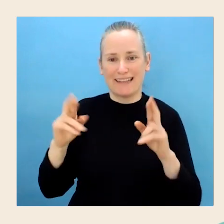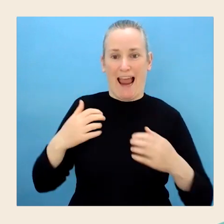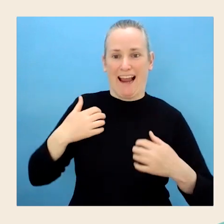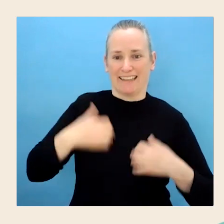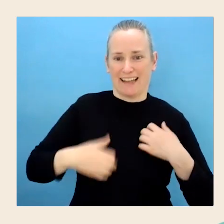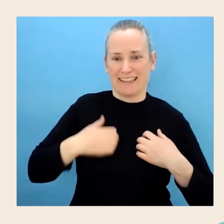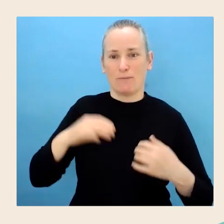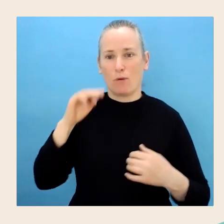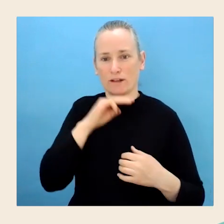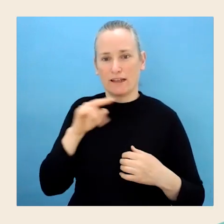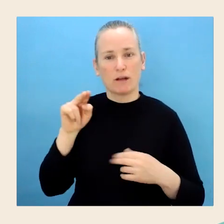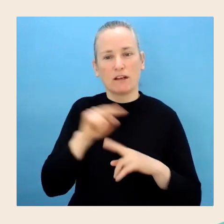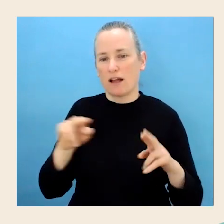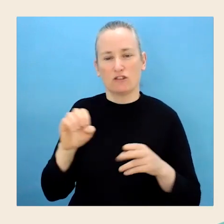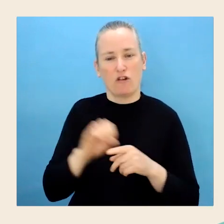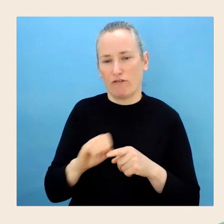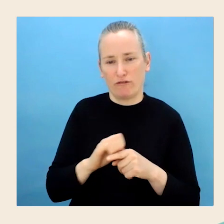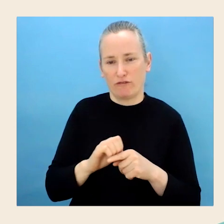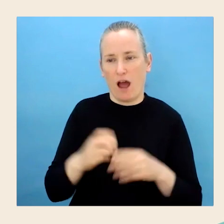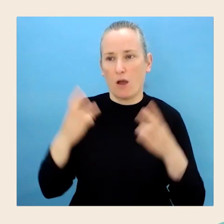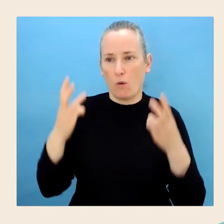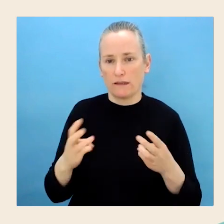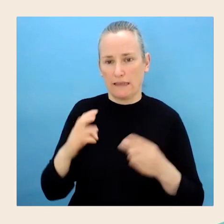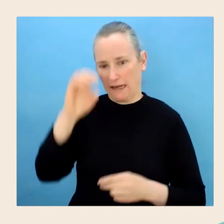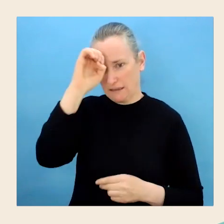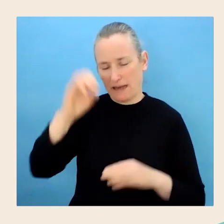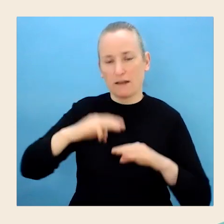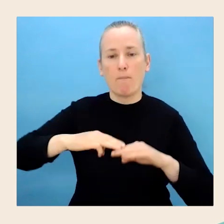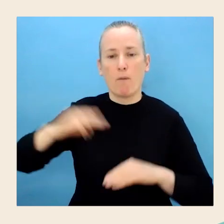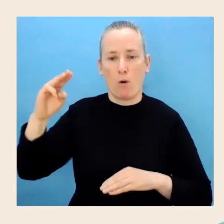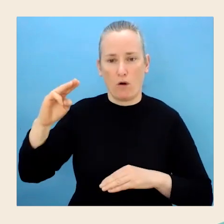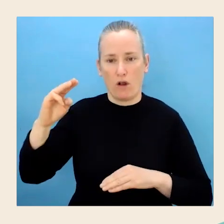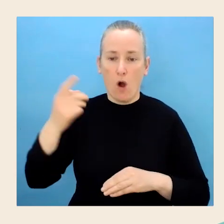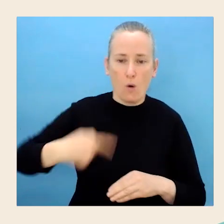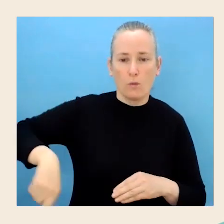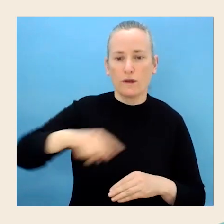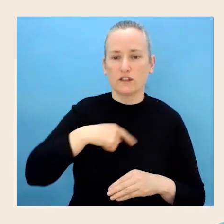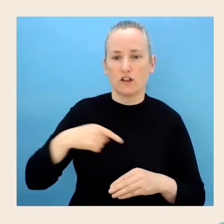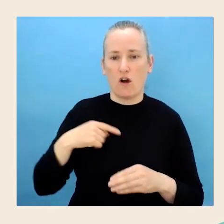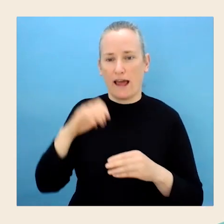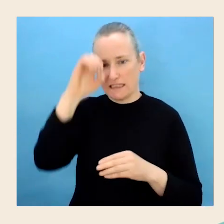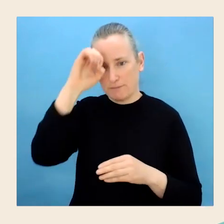I want and expect more. We should all expect more. We all deserve more.